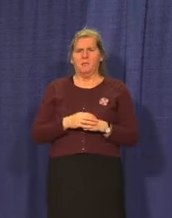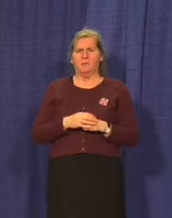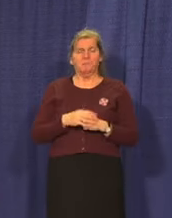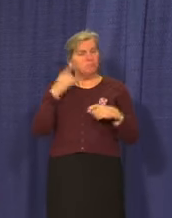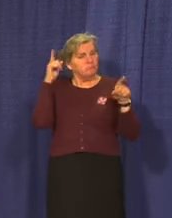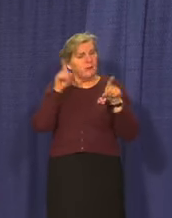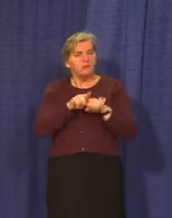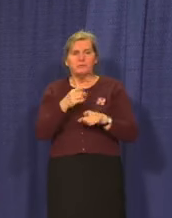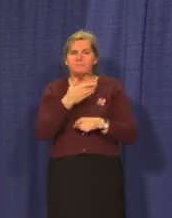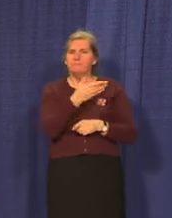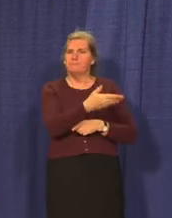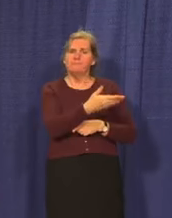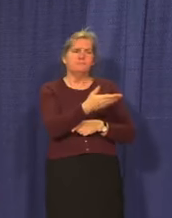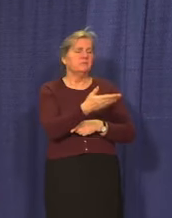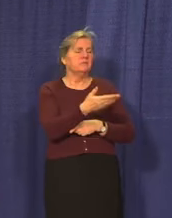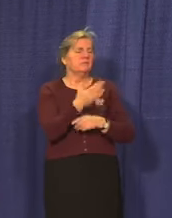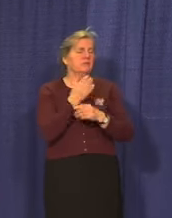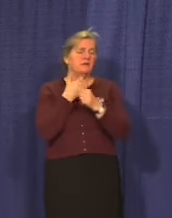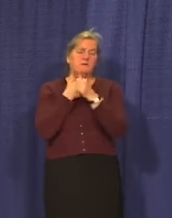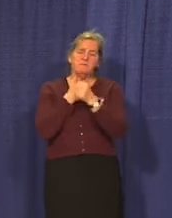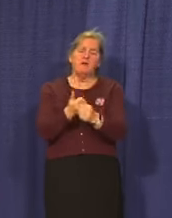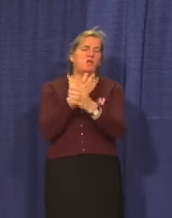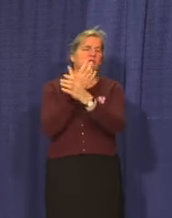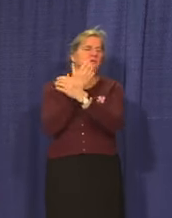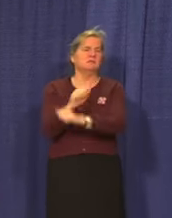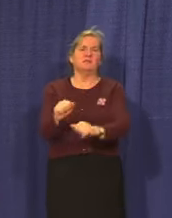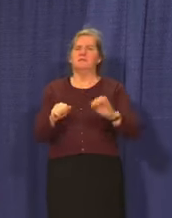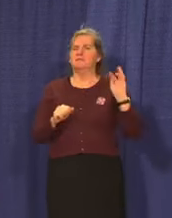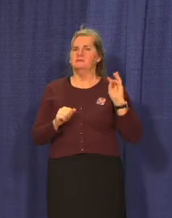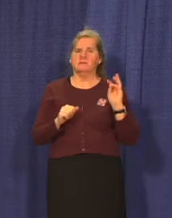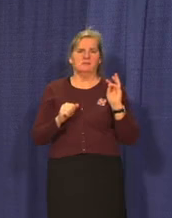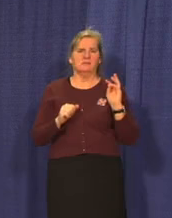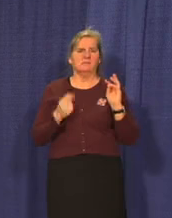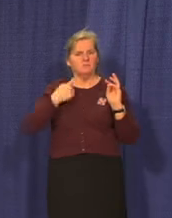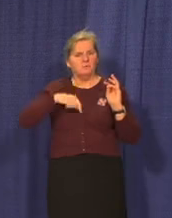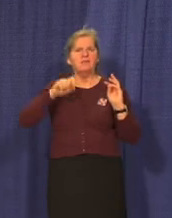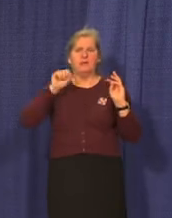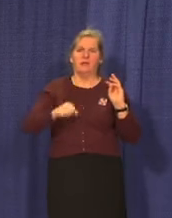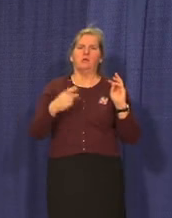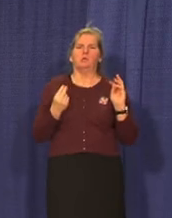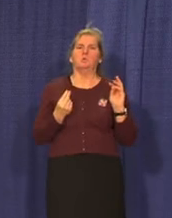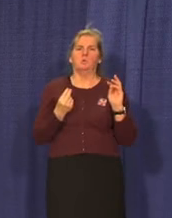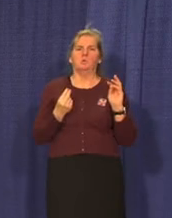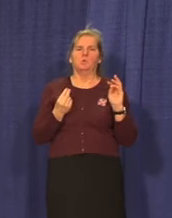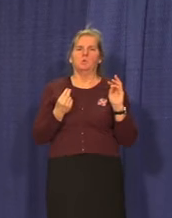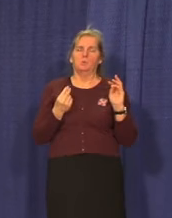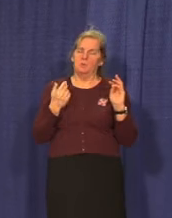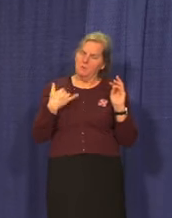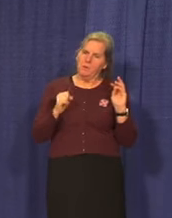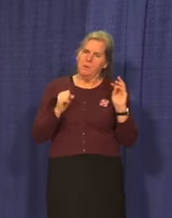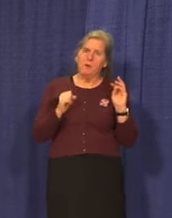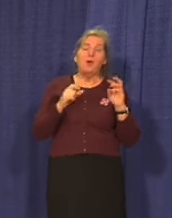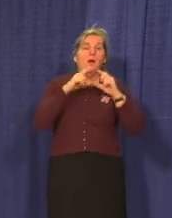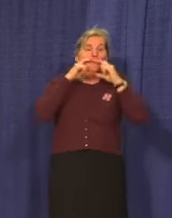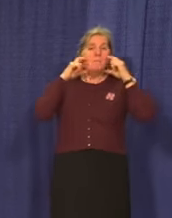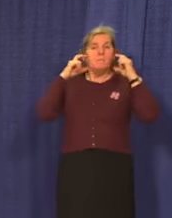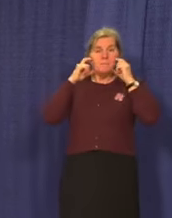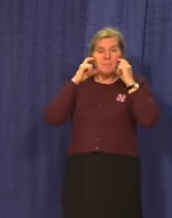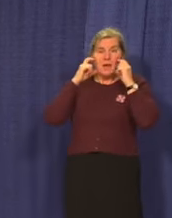I AGREE, THE SAFE SIX IS ONE OF THE MOST IMPORTANT THINGS WE CAN DO RIGHT NOW. THE WEARING OF MASKS, THERE